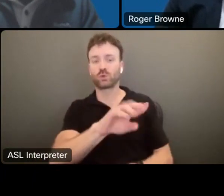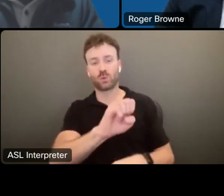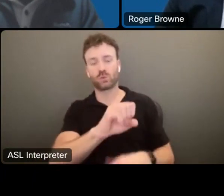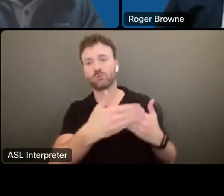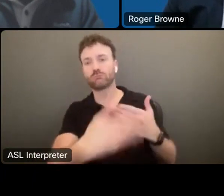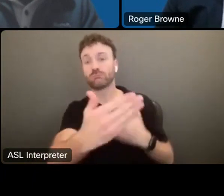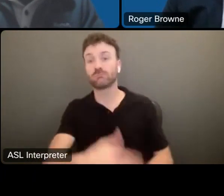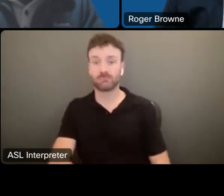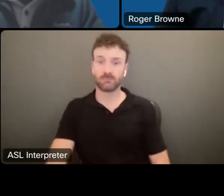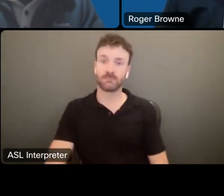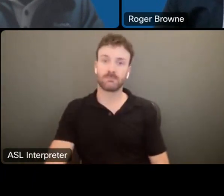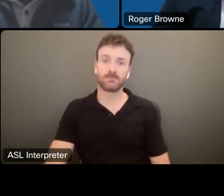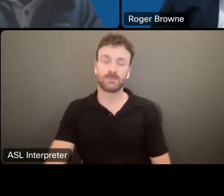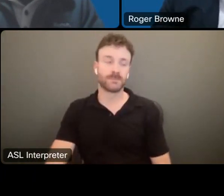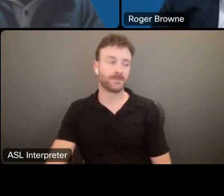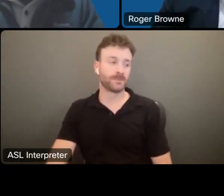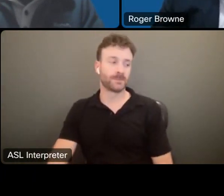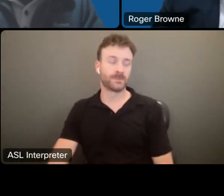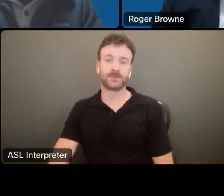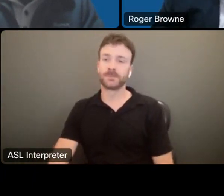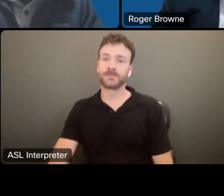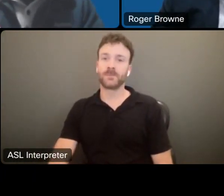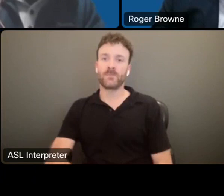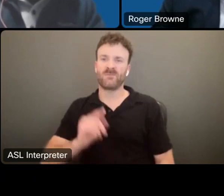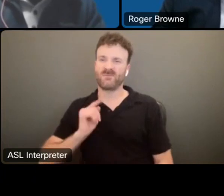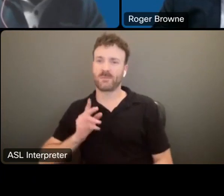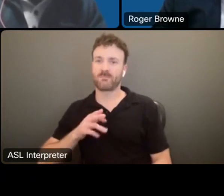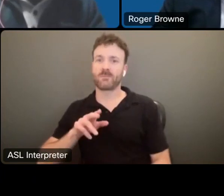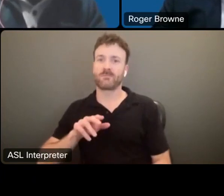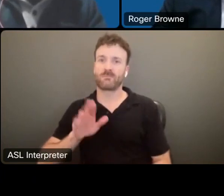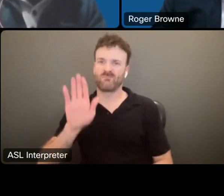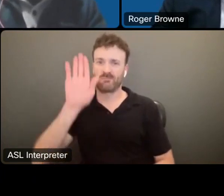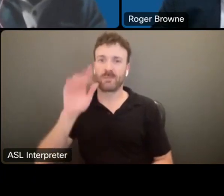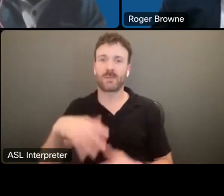Jennifer Niece: I'll jump in and add one more piece there.